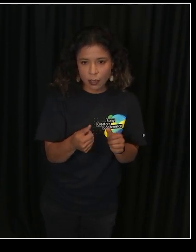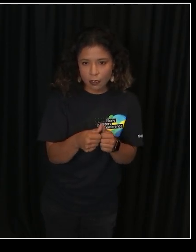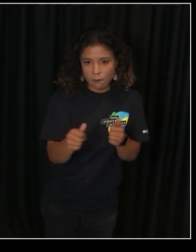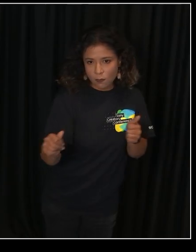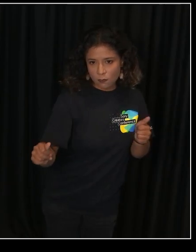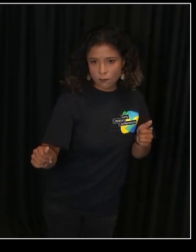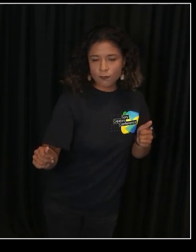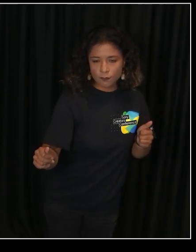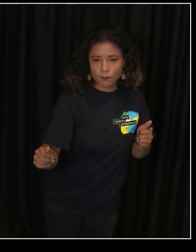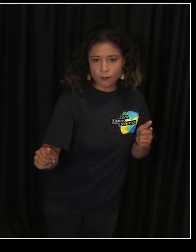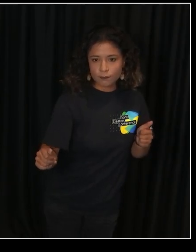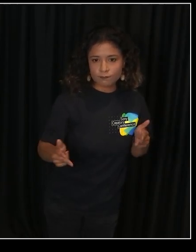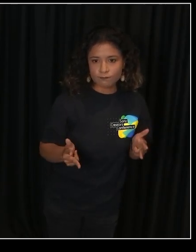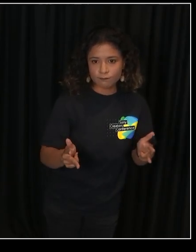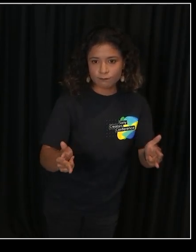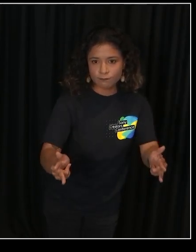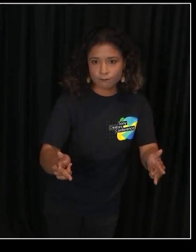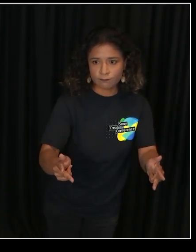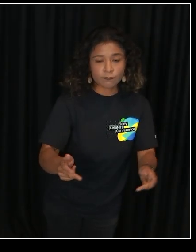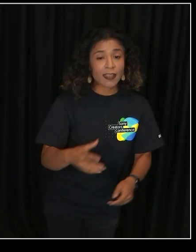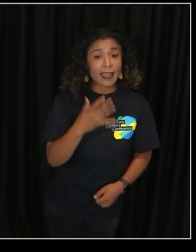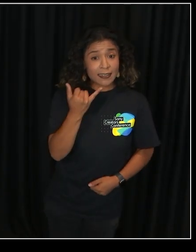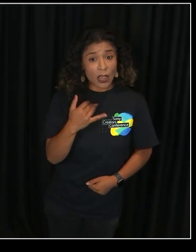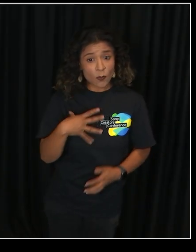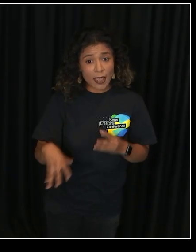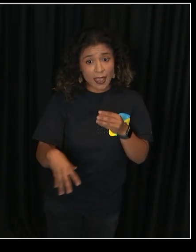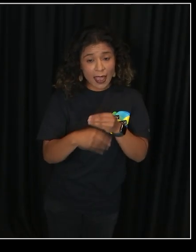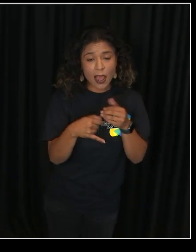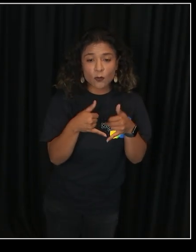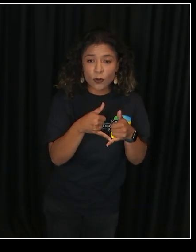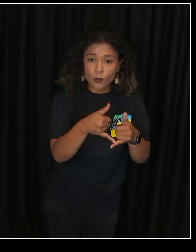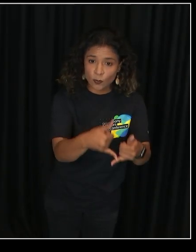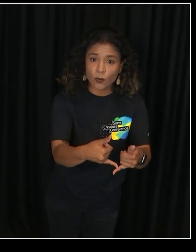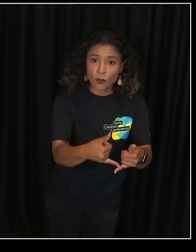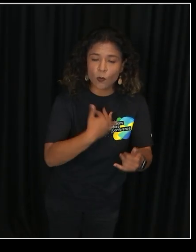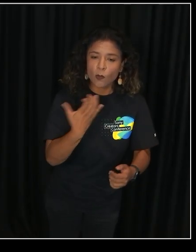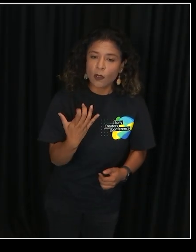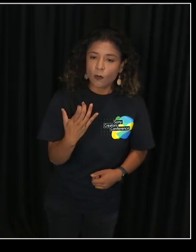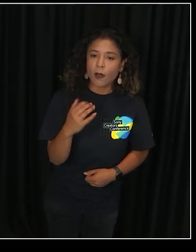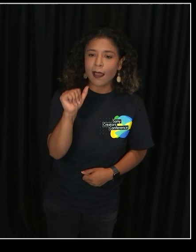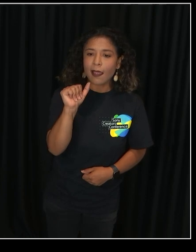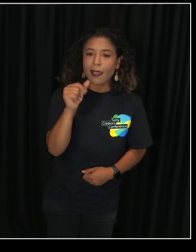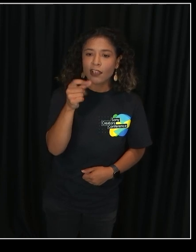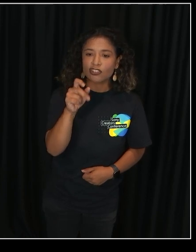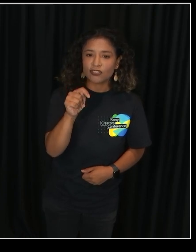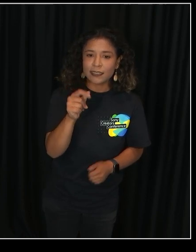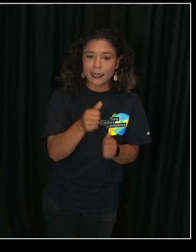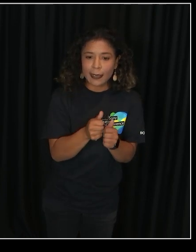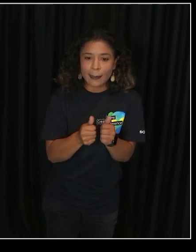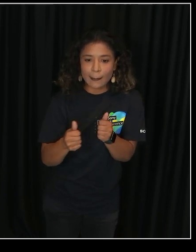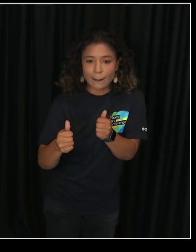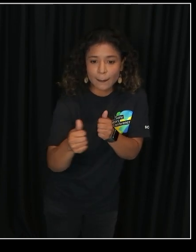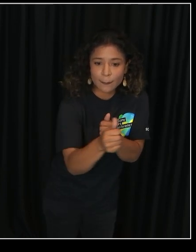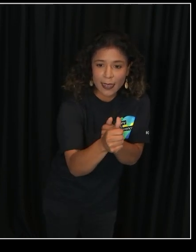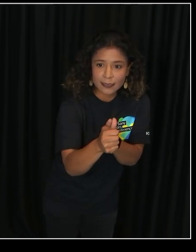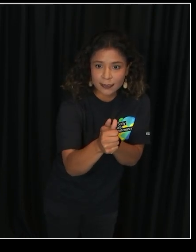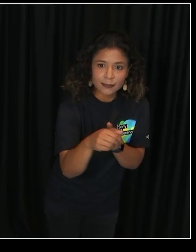And now we added a reward to encourage the agent to try to pass other cars. And this was a simple symmetric reward.